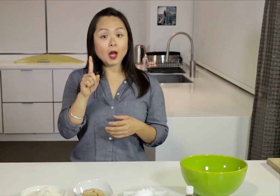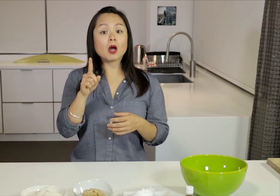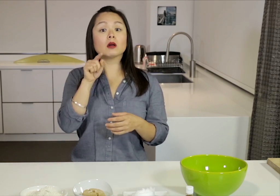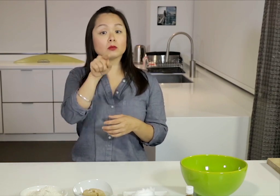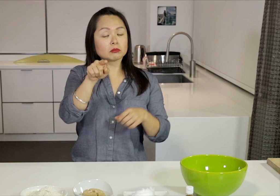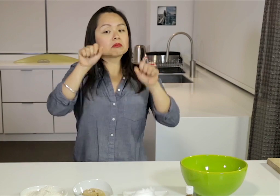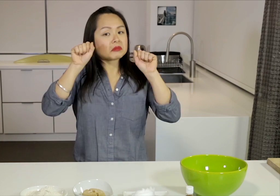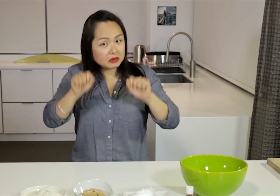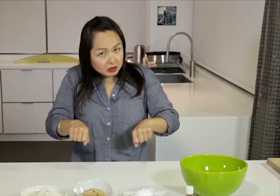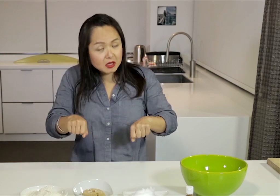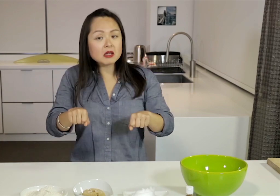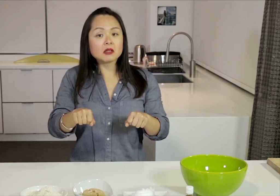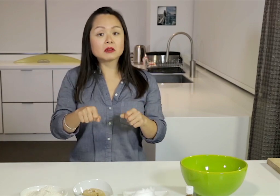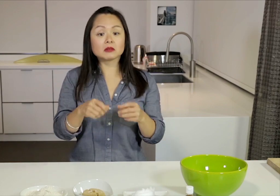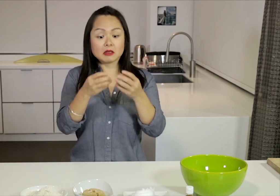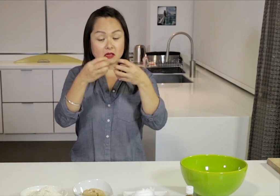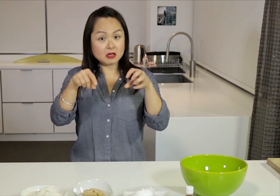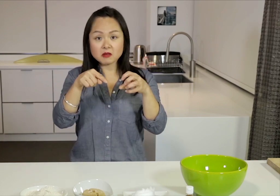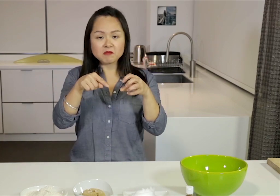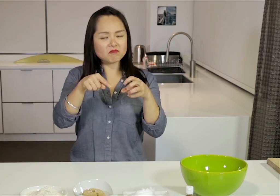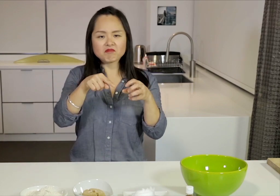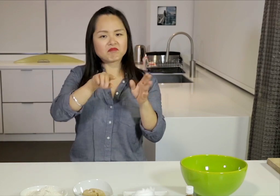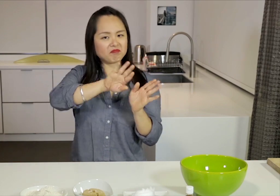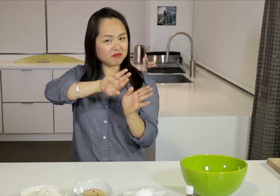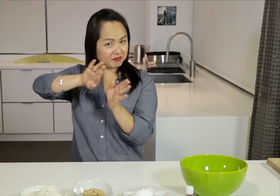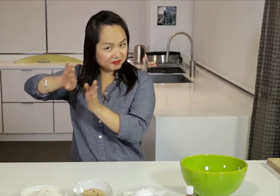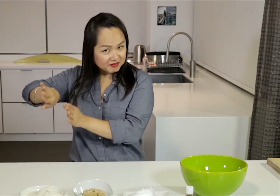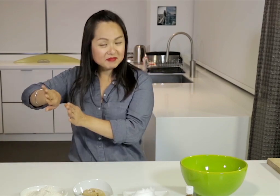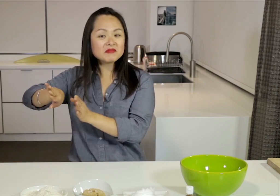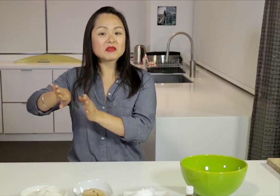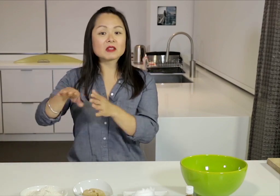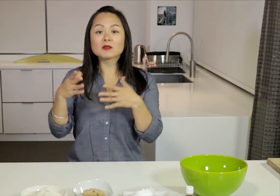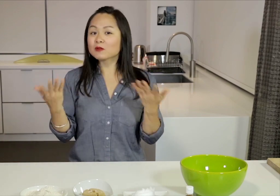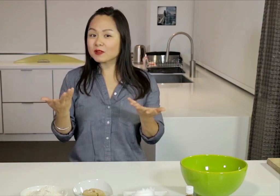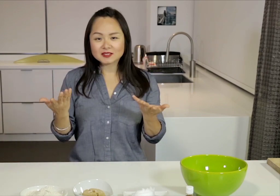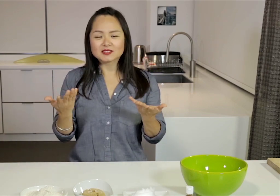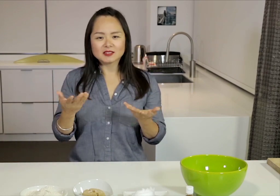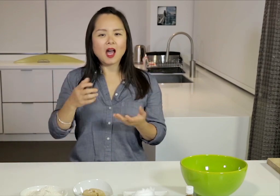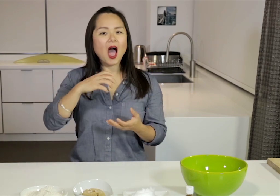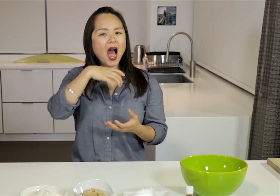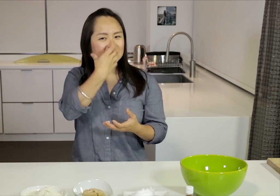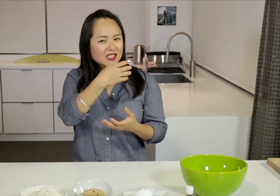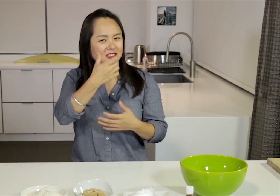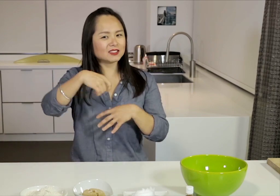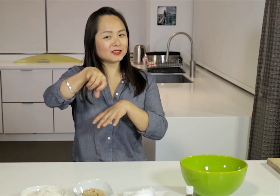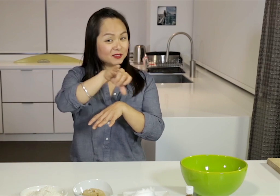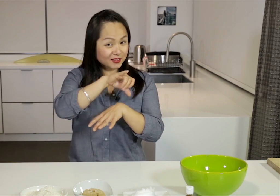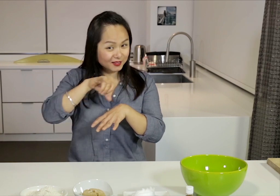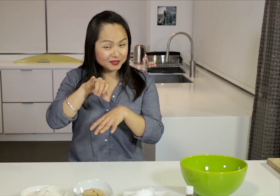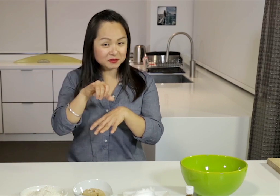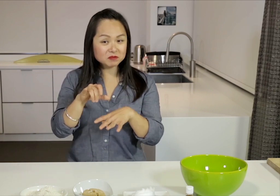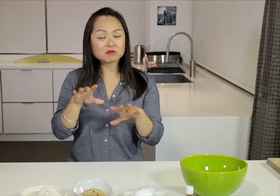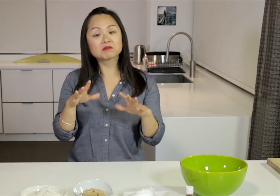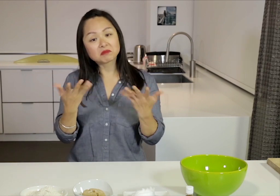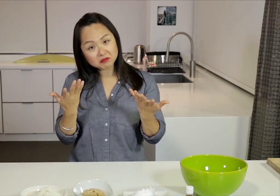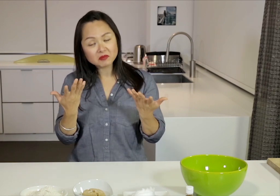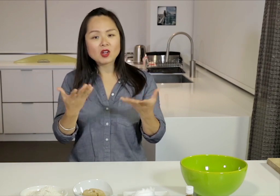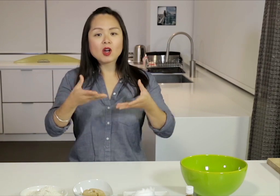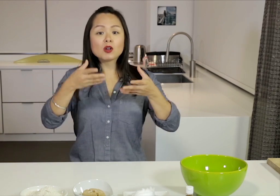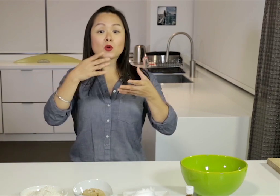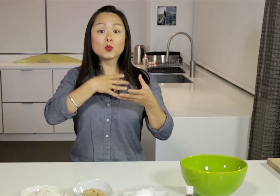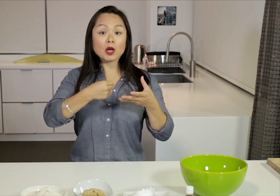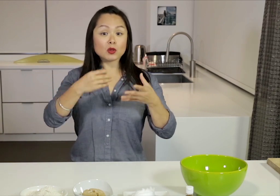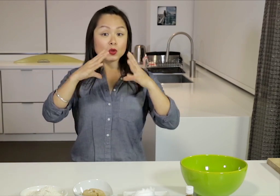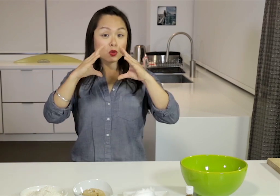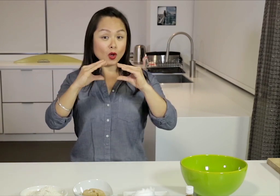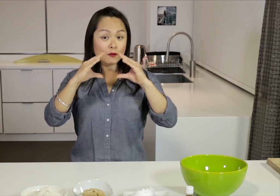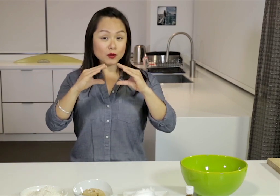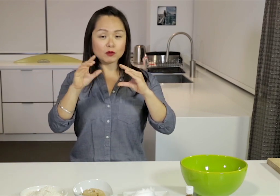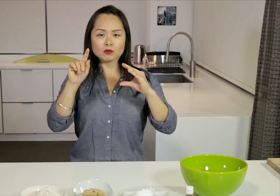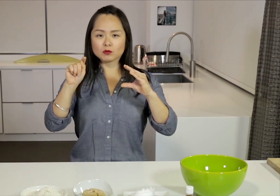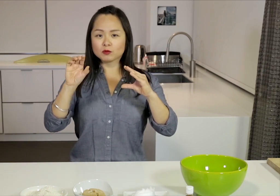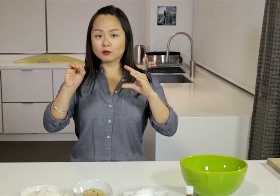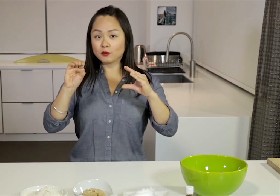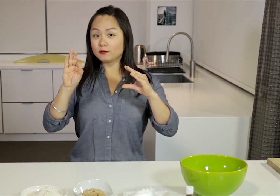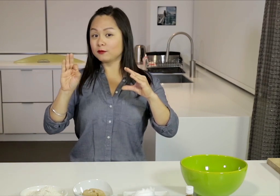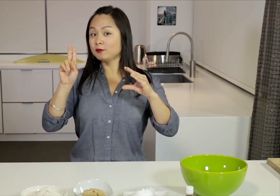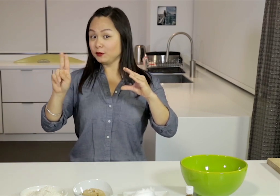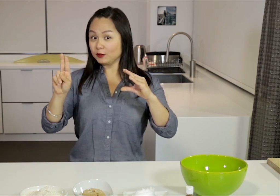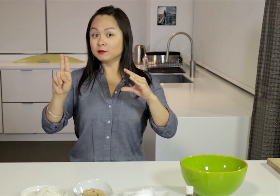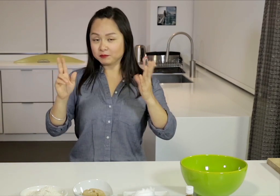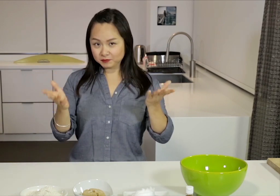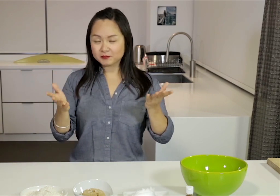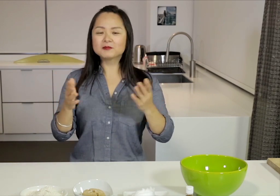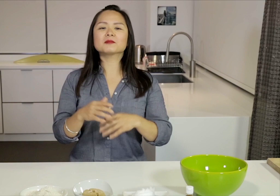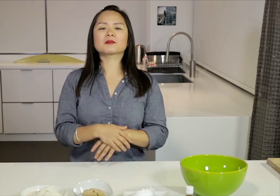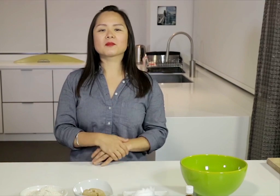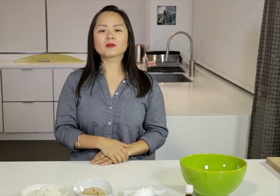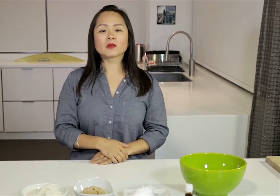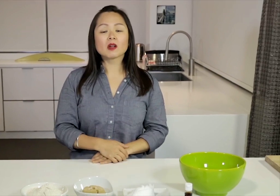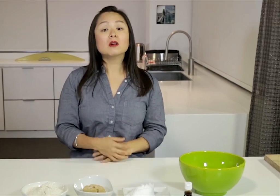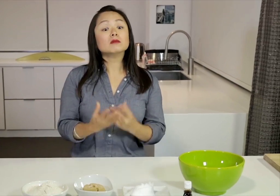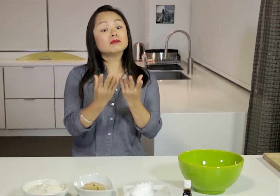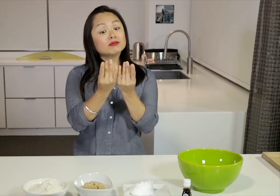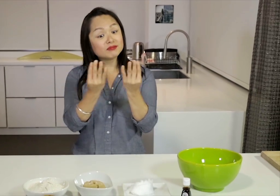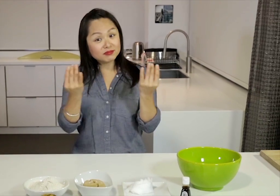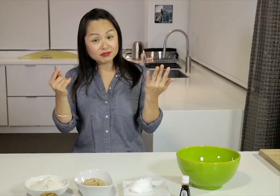You can substitute eggs with something else such as applesauce or tofu.